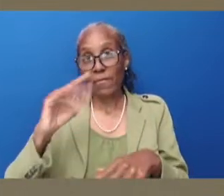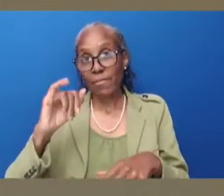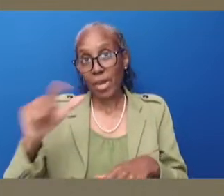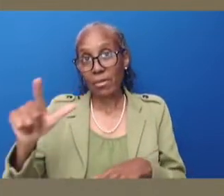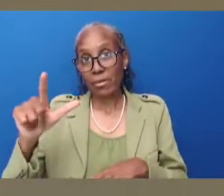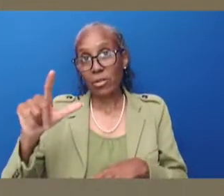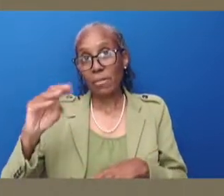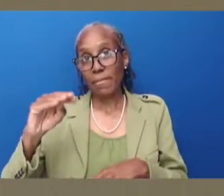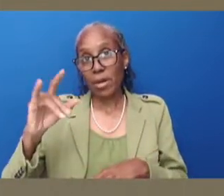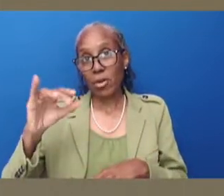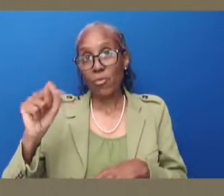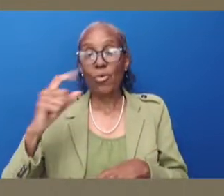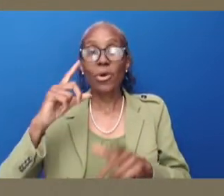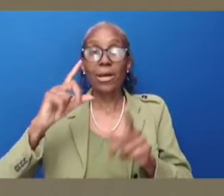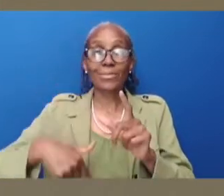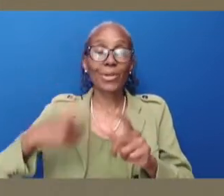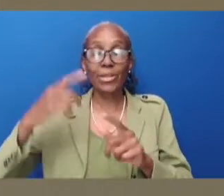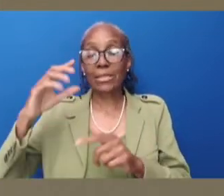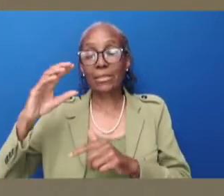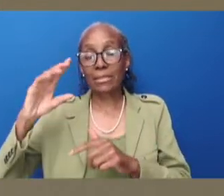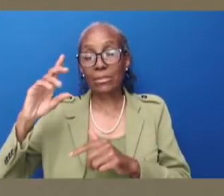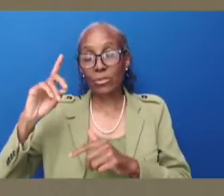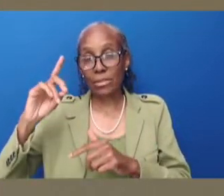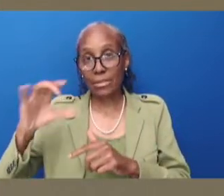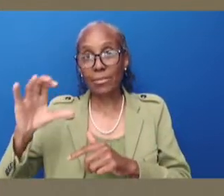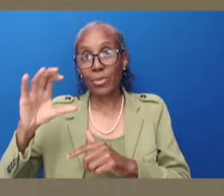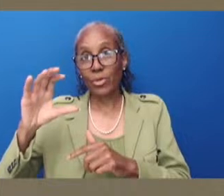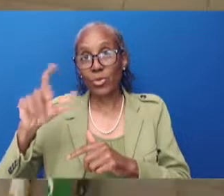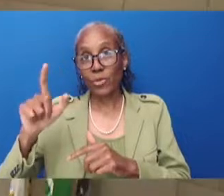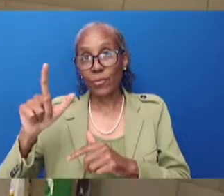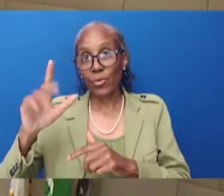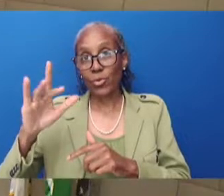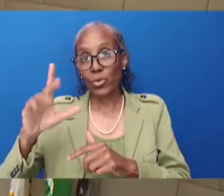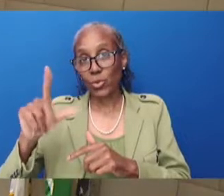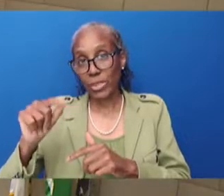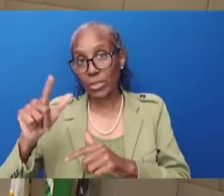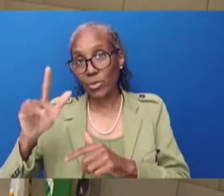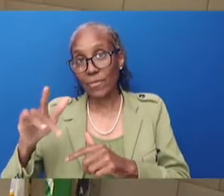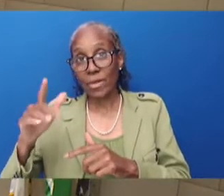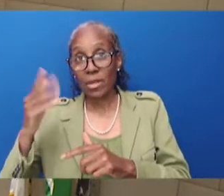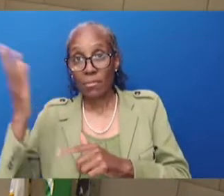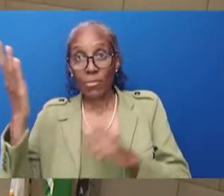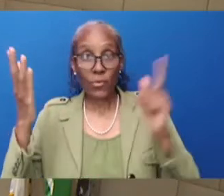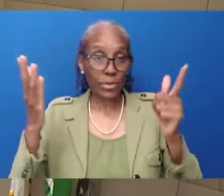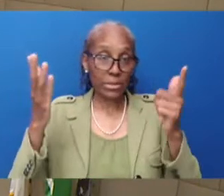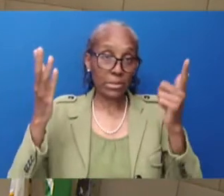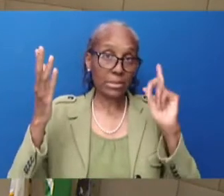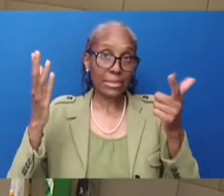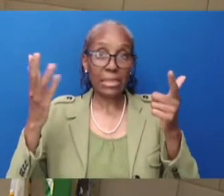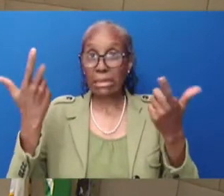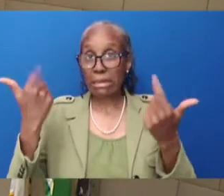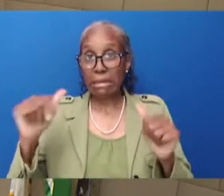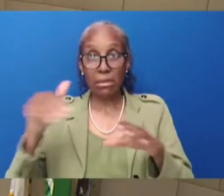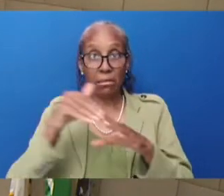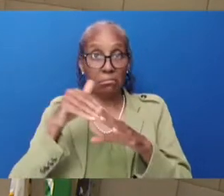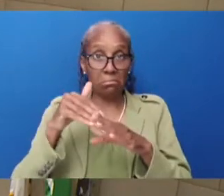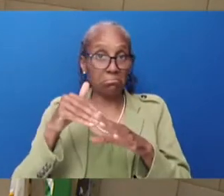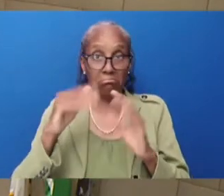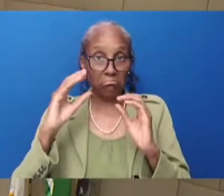THE UNEXFIRED TERM OF MICHAEL VERY MUCH ACARO, EXPIRING DECEMBER 31, 2025, AS THE NOVANT REPRESENTS TIFF?